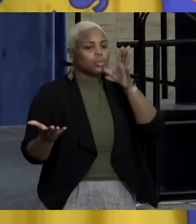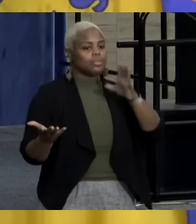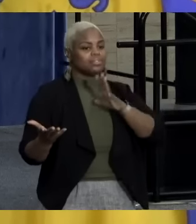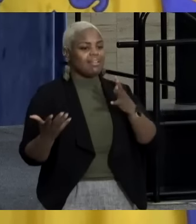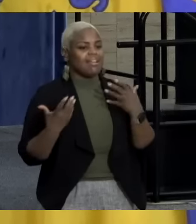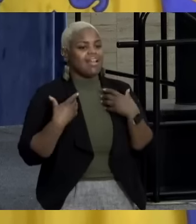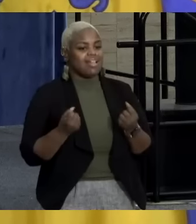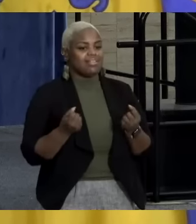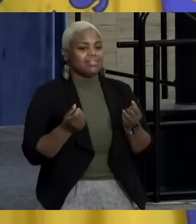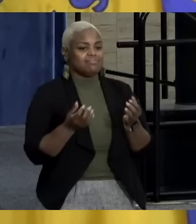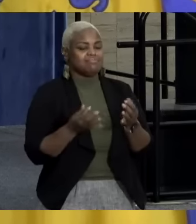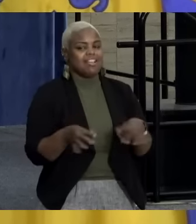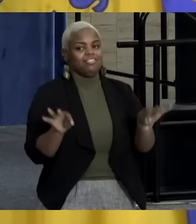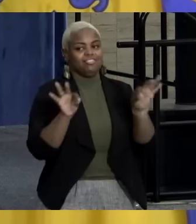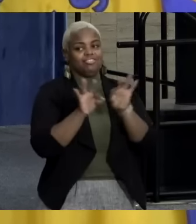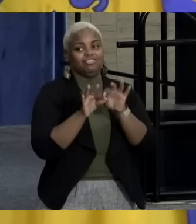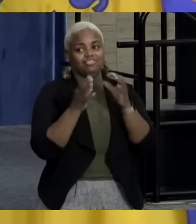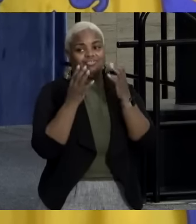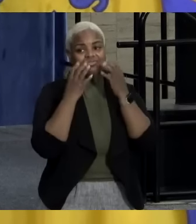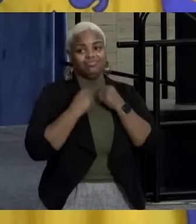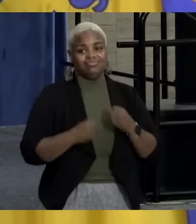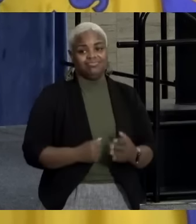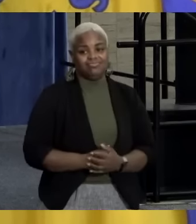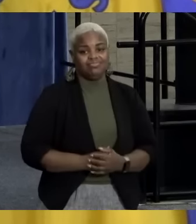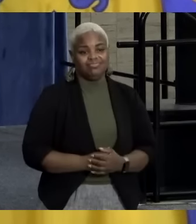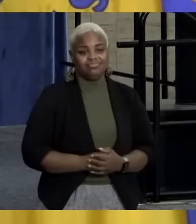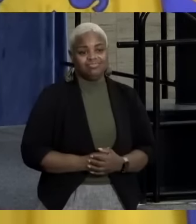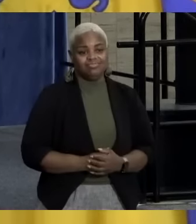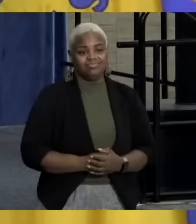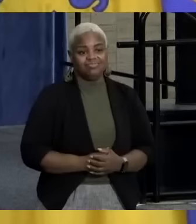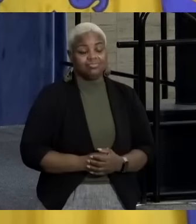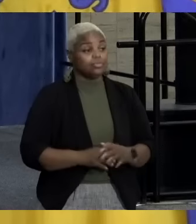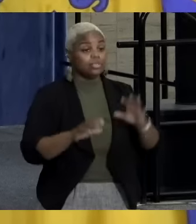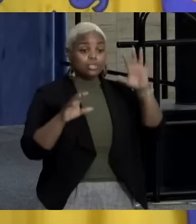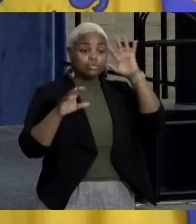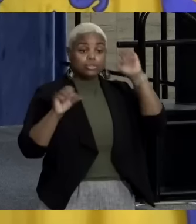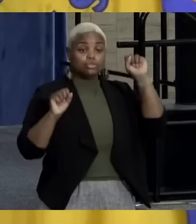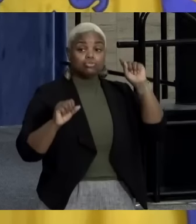the bold leadership of President Trump, Secretary Kennedy, and Commissioner Makary.